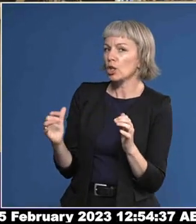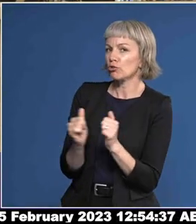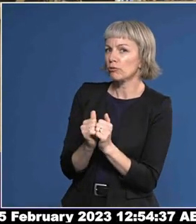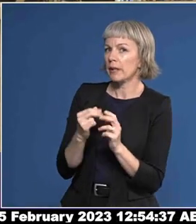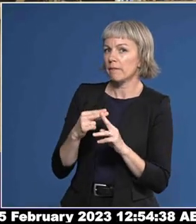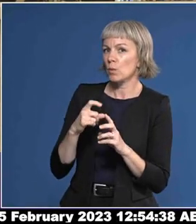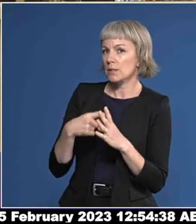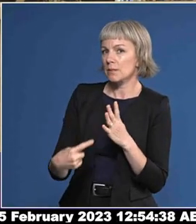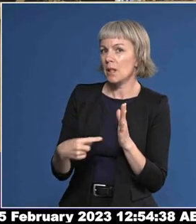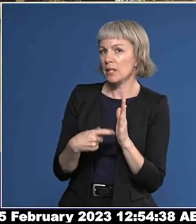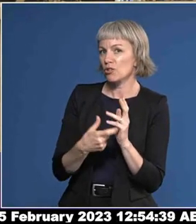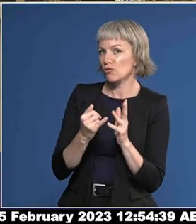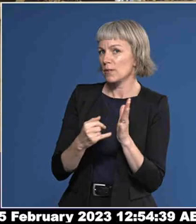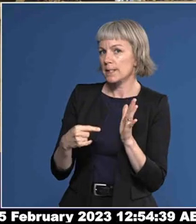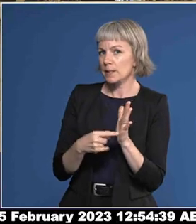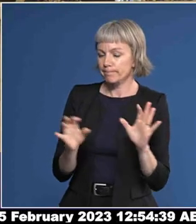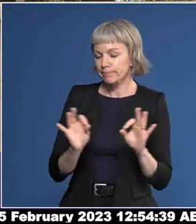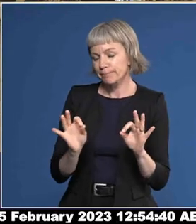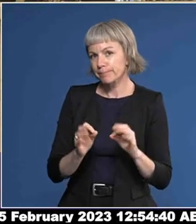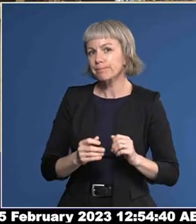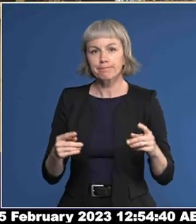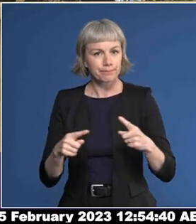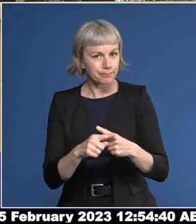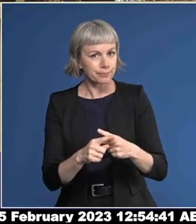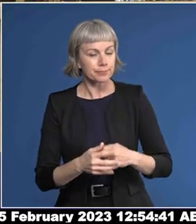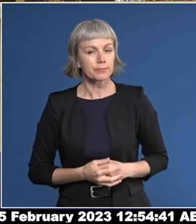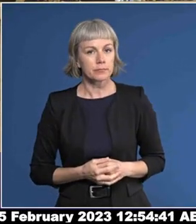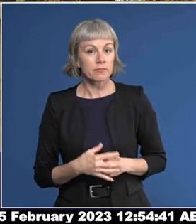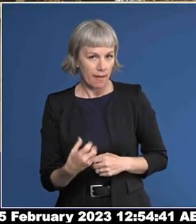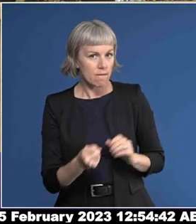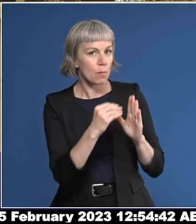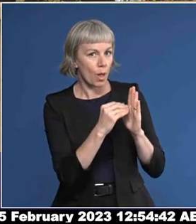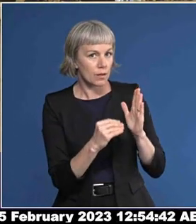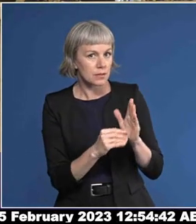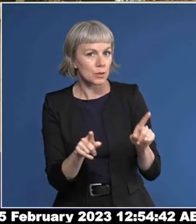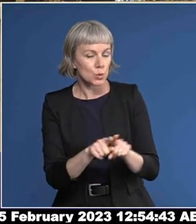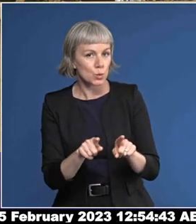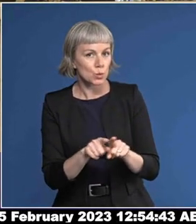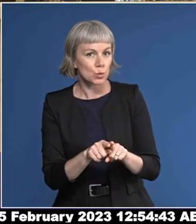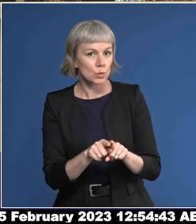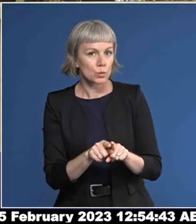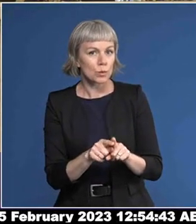We have a whistleblower policy. We also have a no-wrong-door approach to complaints and feedback.